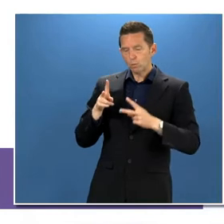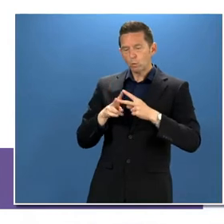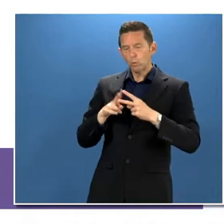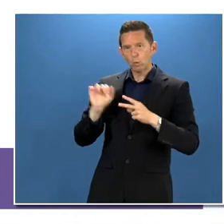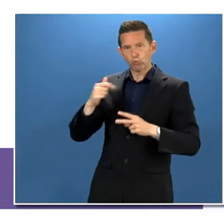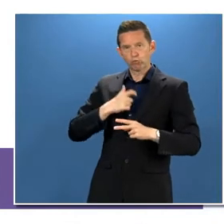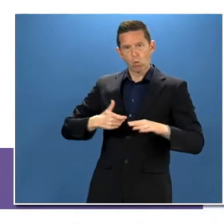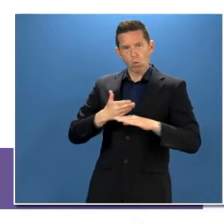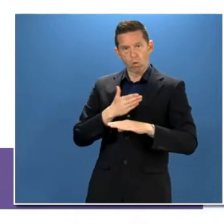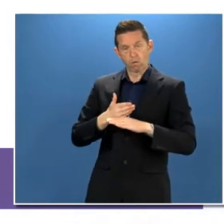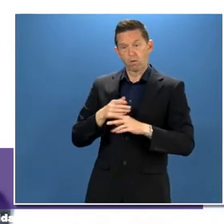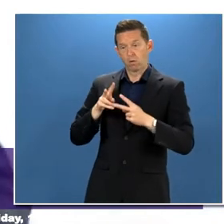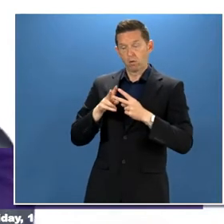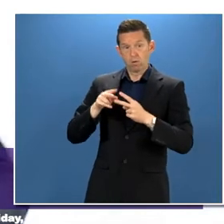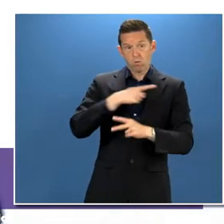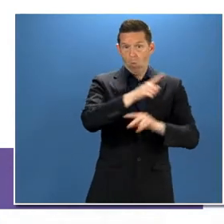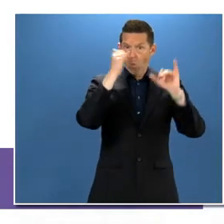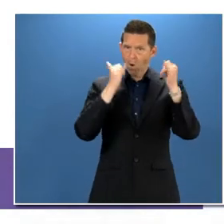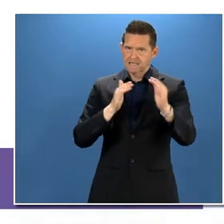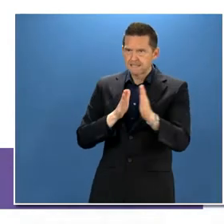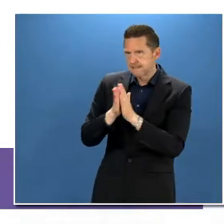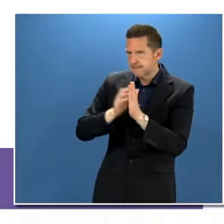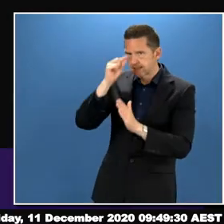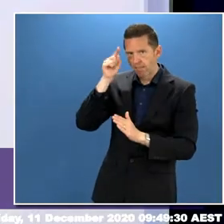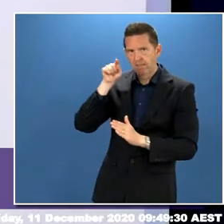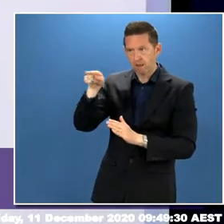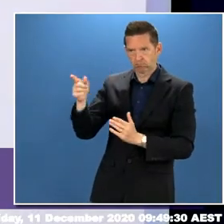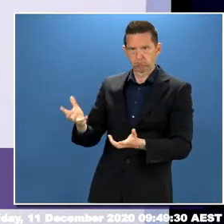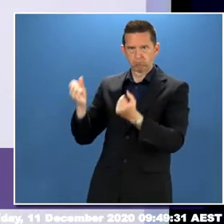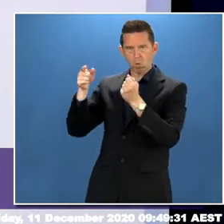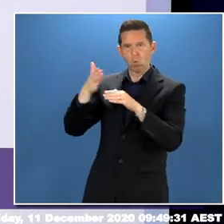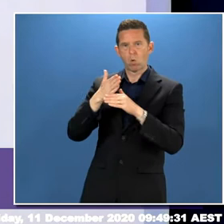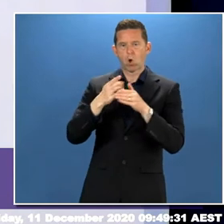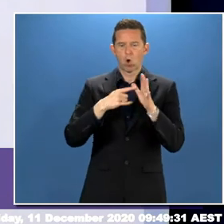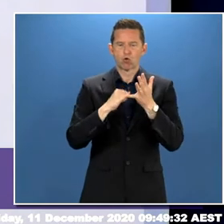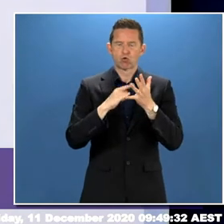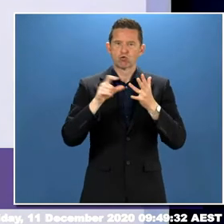coveted roles: one is you worked as an associate for a High Court judge, and